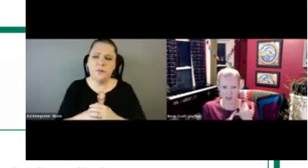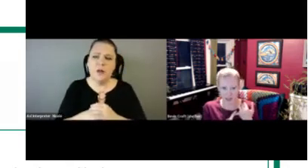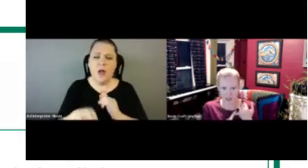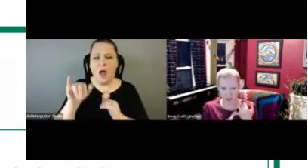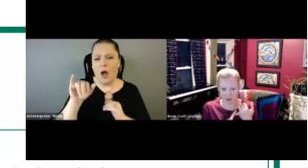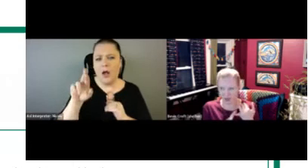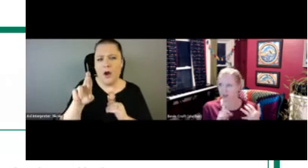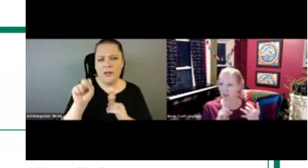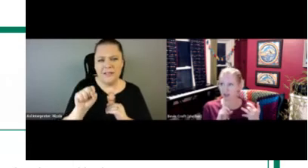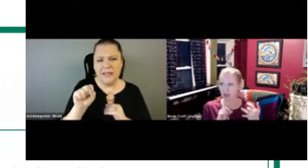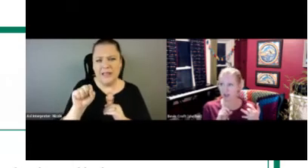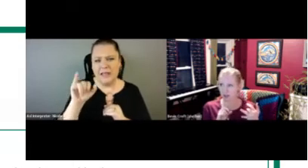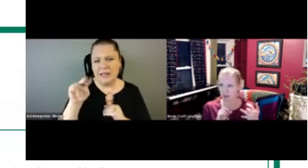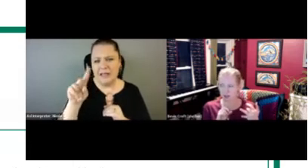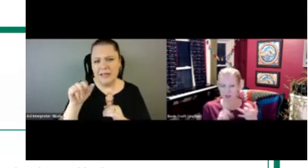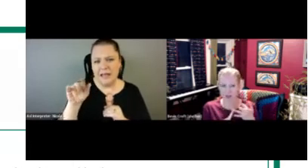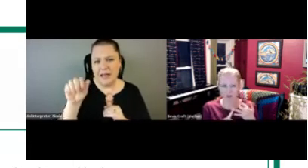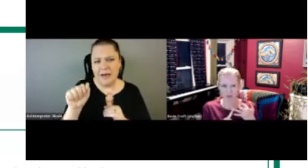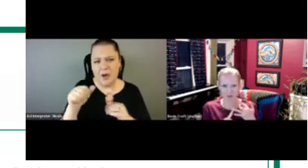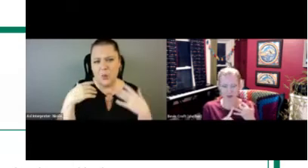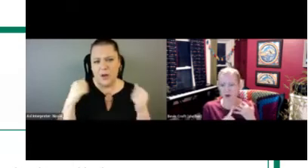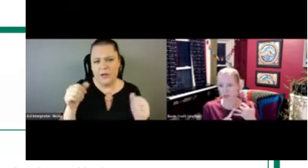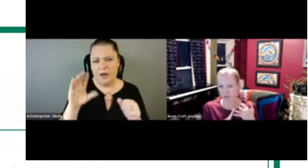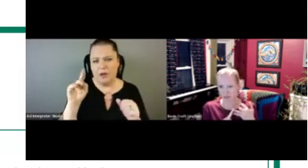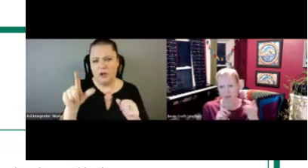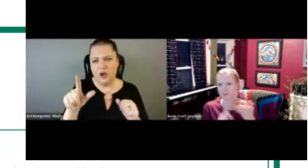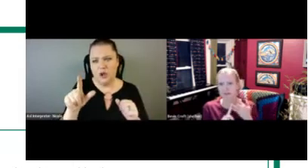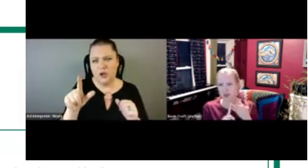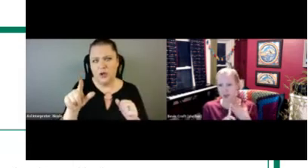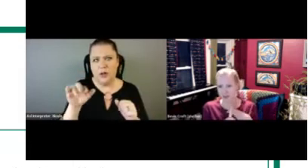Indiana recovery Council and the is it the RS W now I don't have